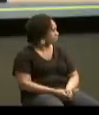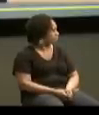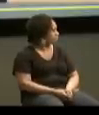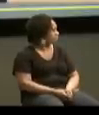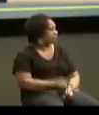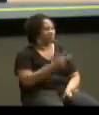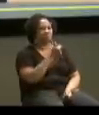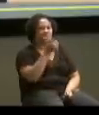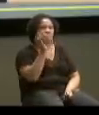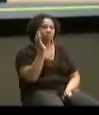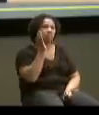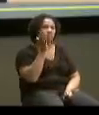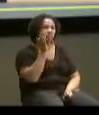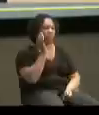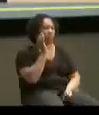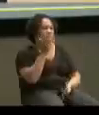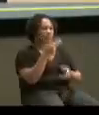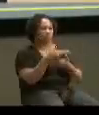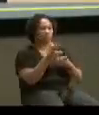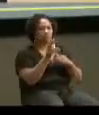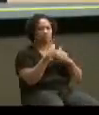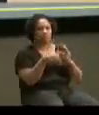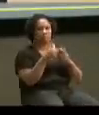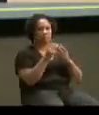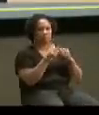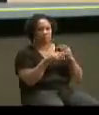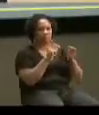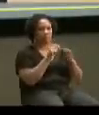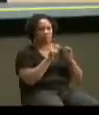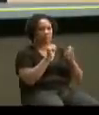SHE WILL SPEAK A LITTLE BIT ABOUT THE SPECIFIC CHALLENGES